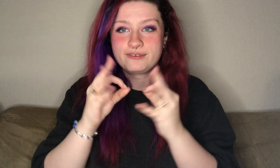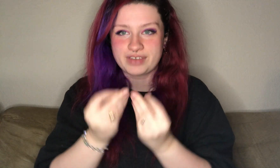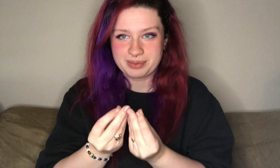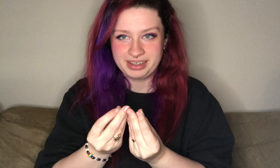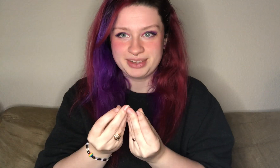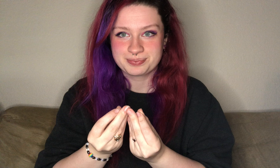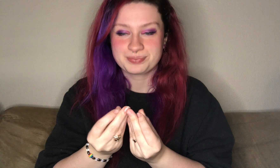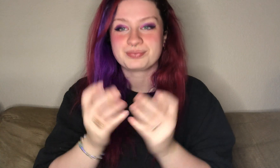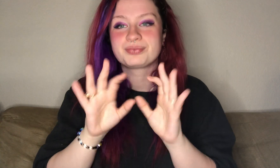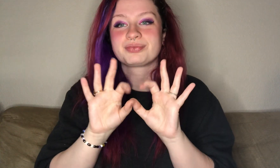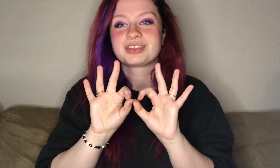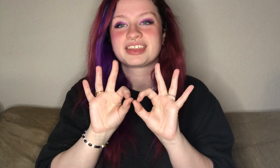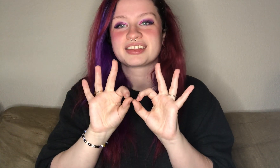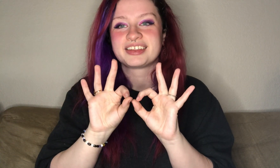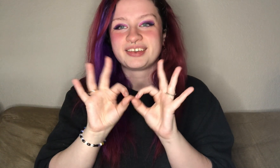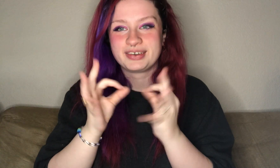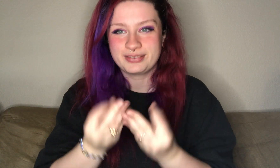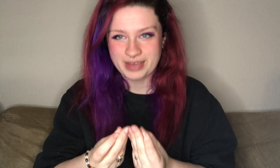family (v3) family